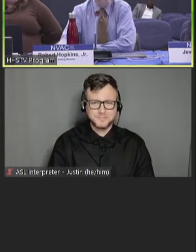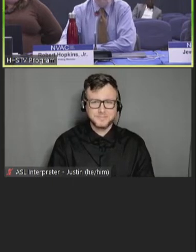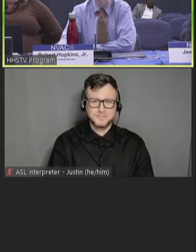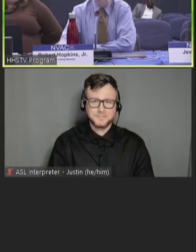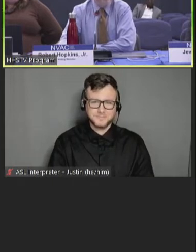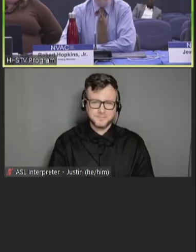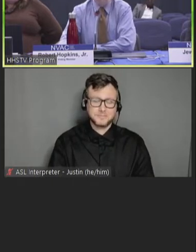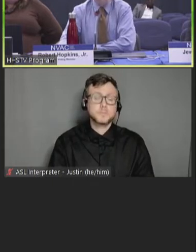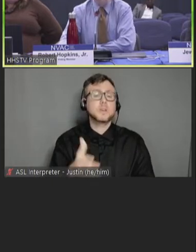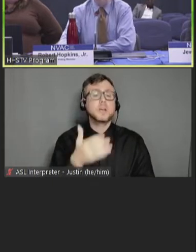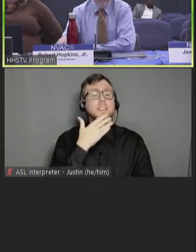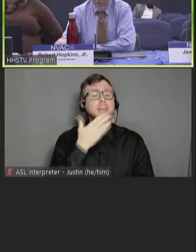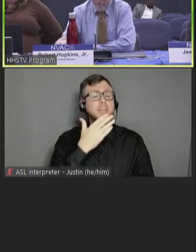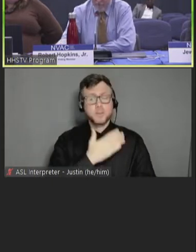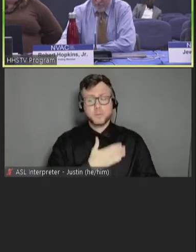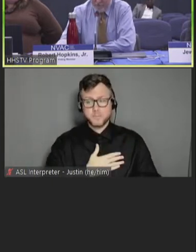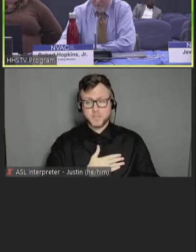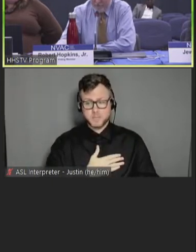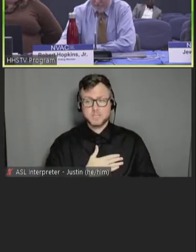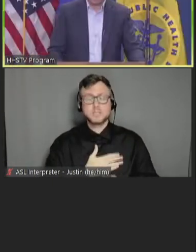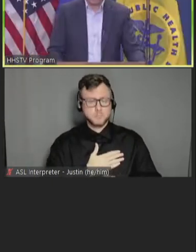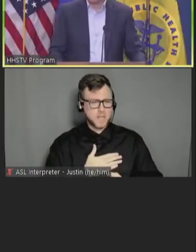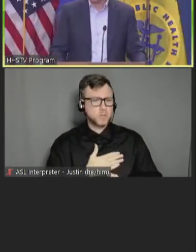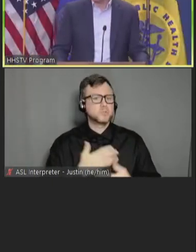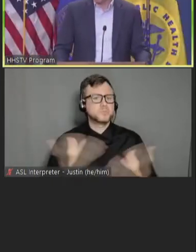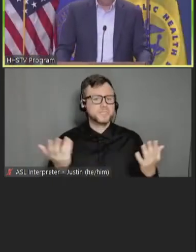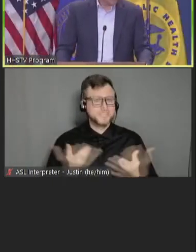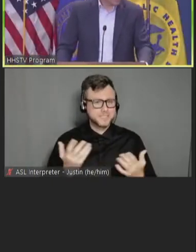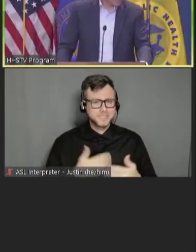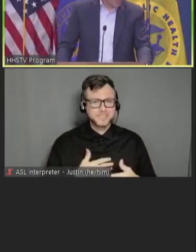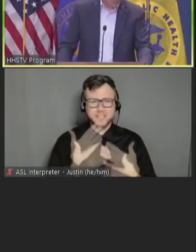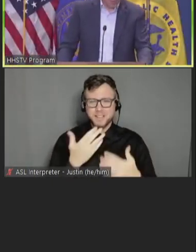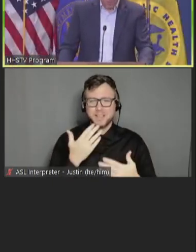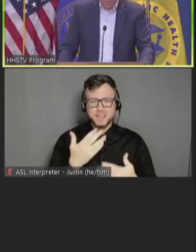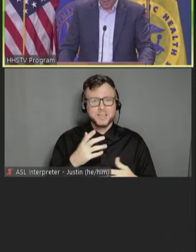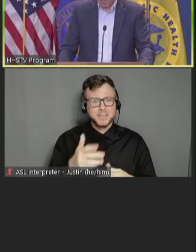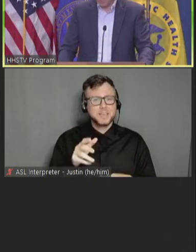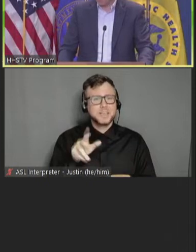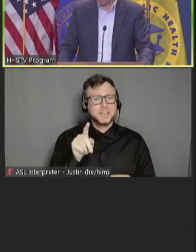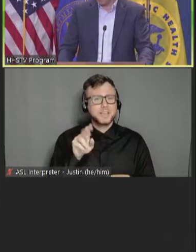Thank you. It's a pleasure to be here. And thanks, Prabhu and Kentner. I think I'm going to be able